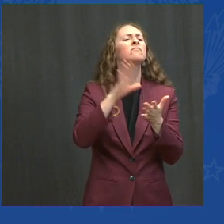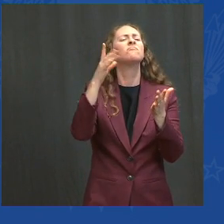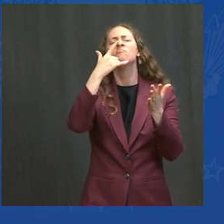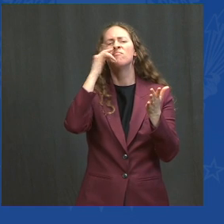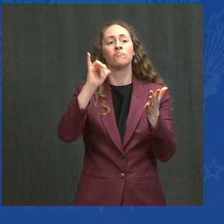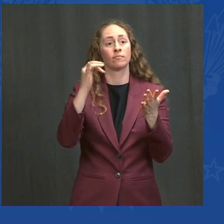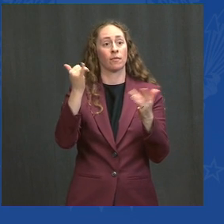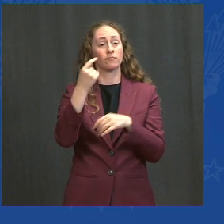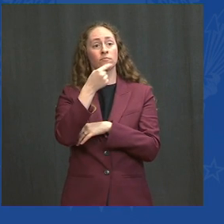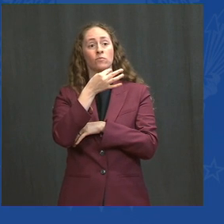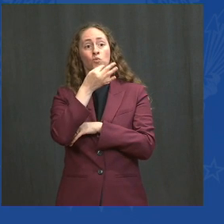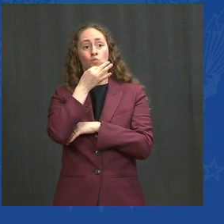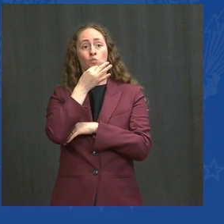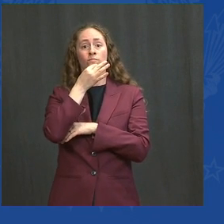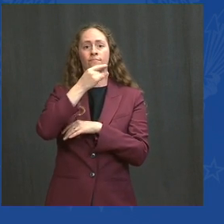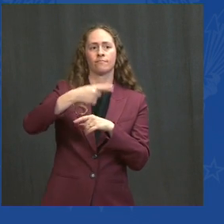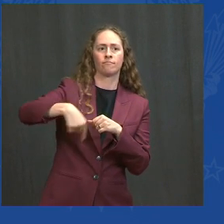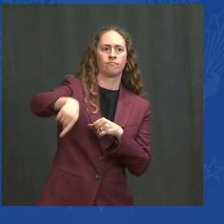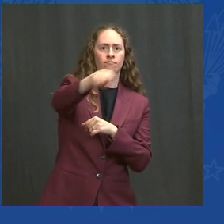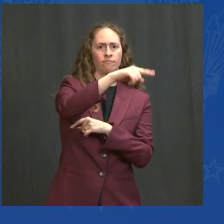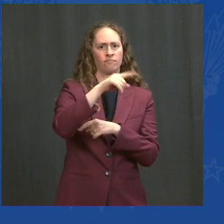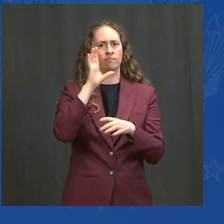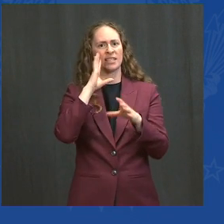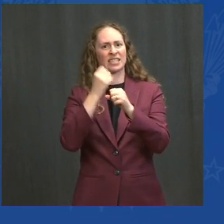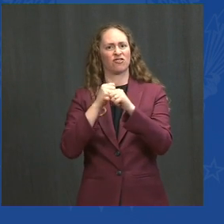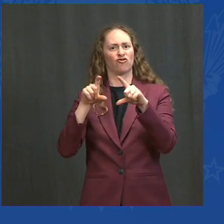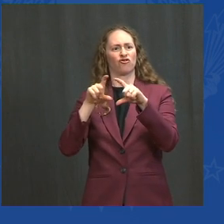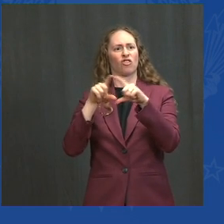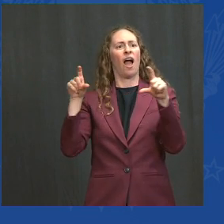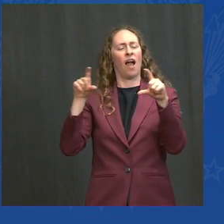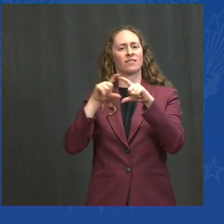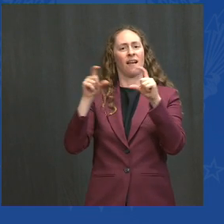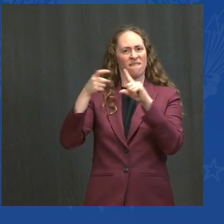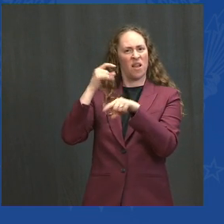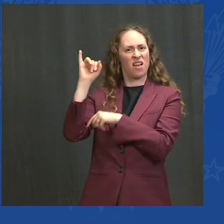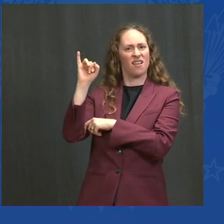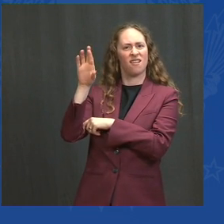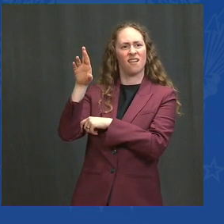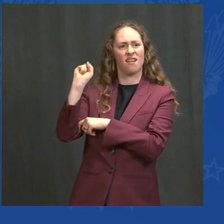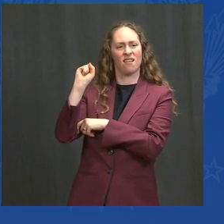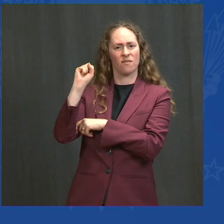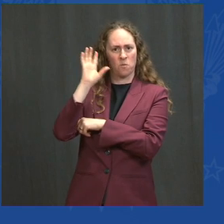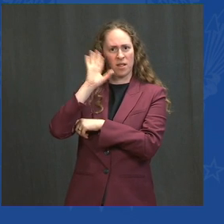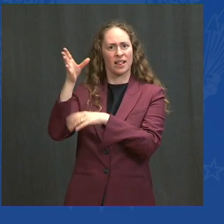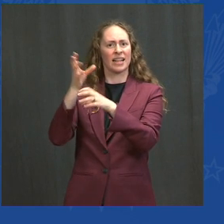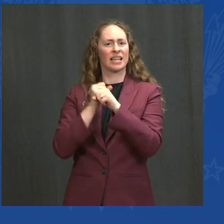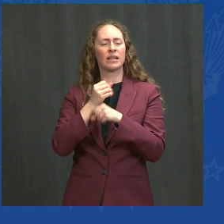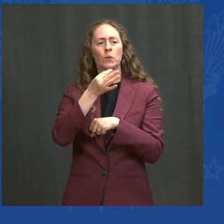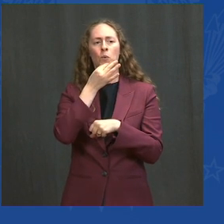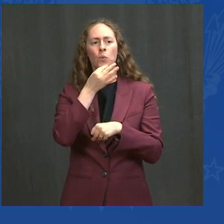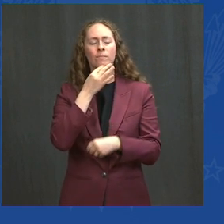are going to get a significant check back from the IRS. For example, if you are -- if you --